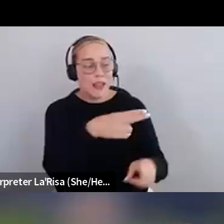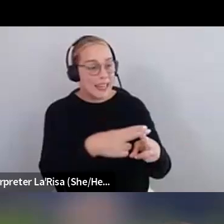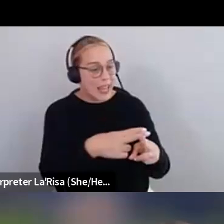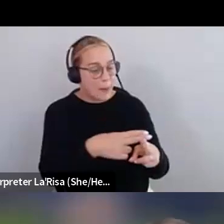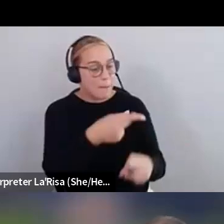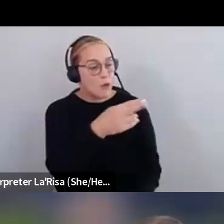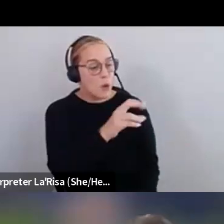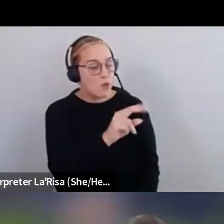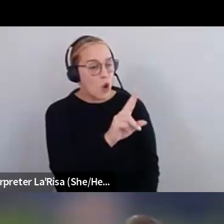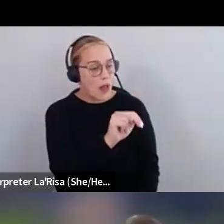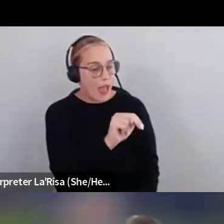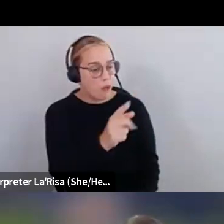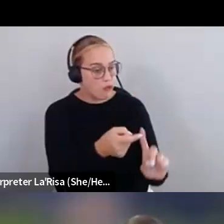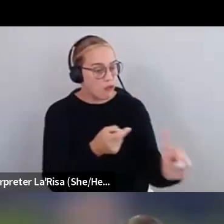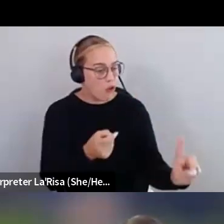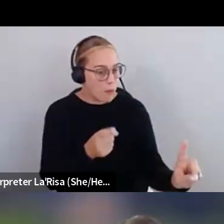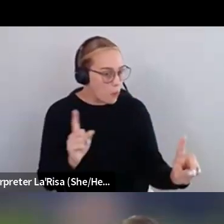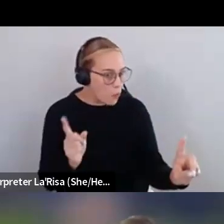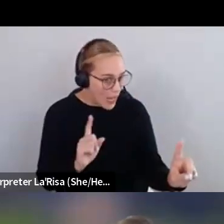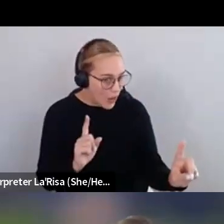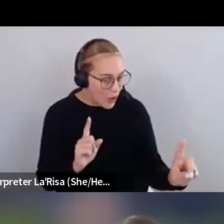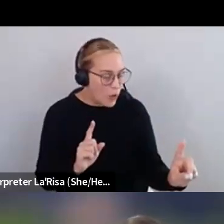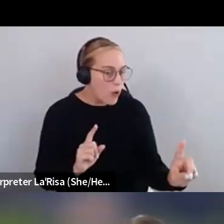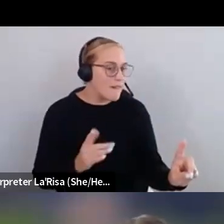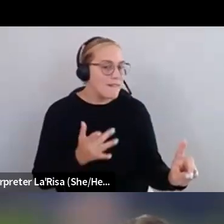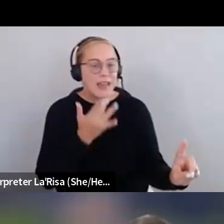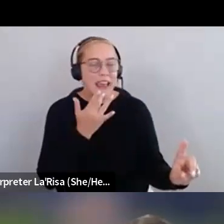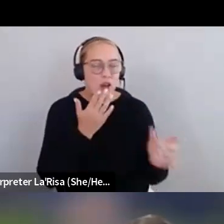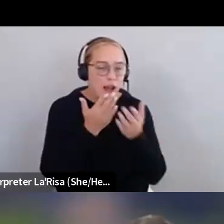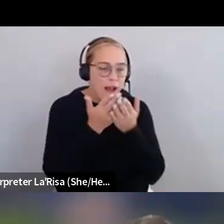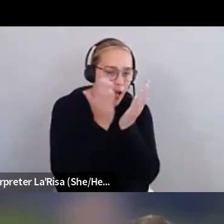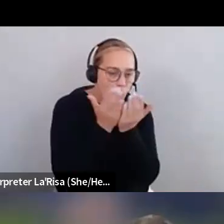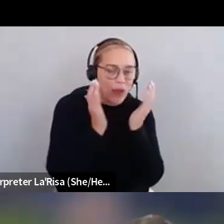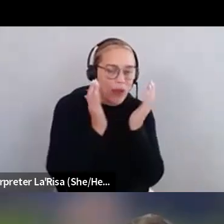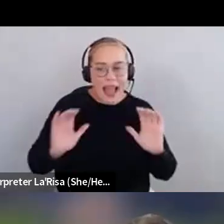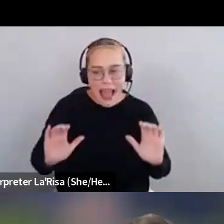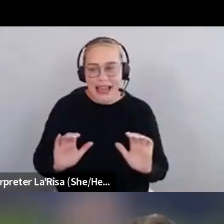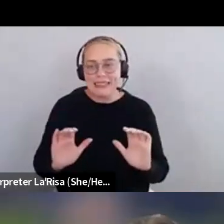That's okay and you are here and we are glad you are here. If